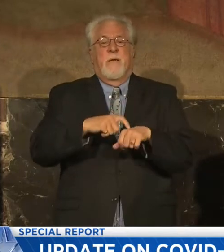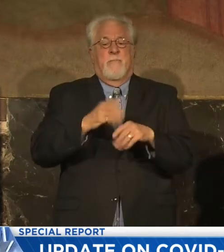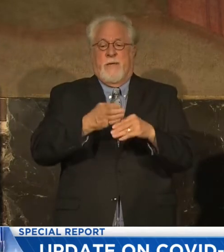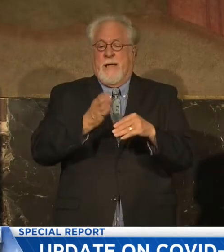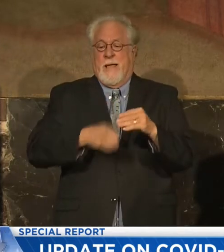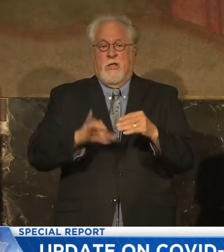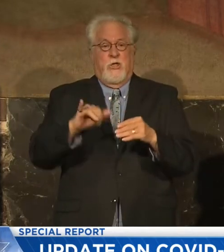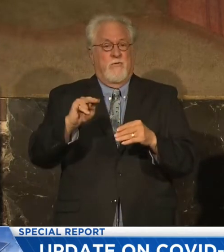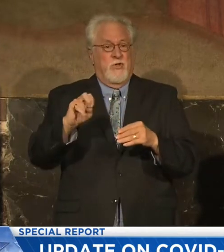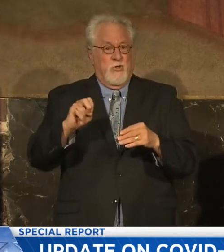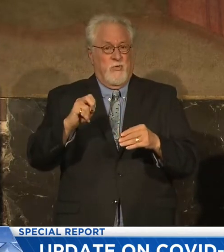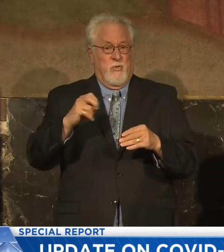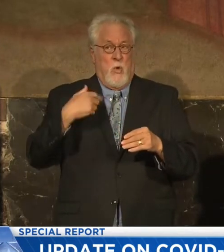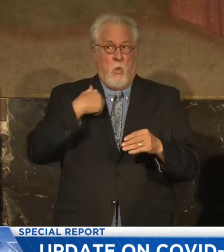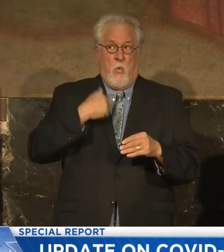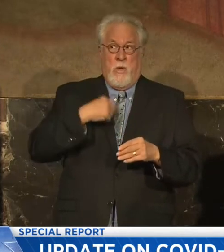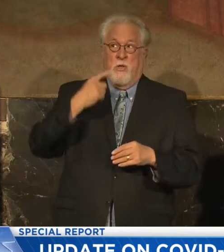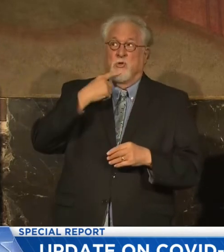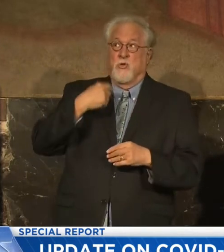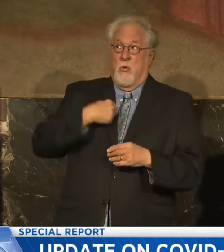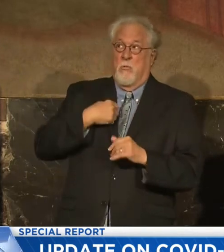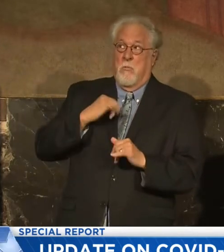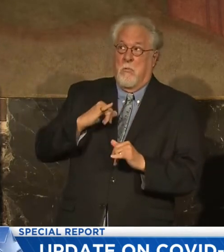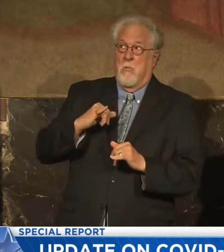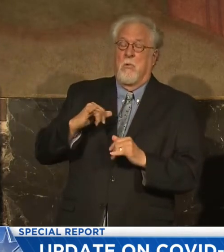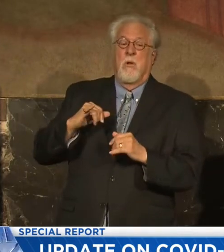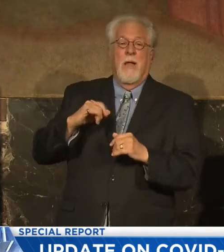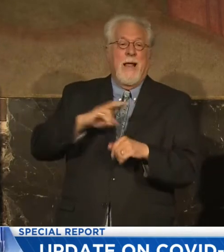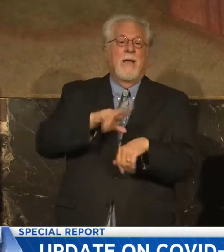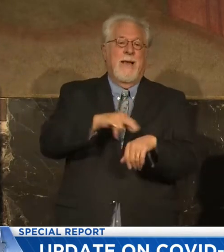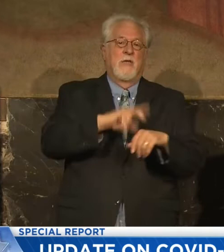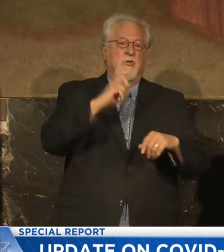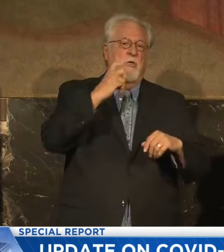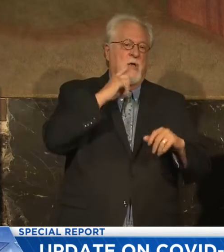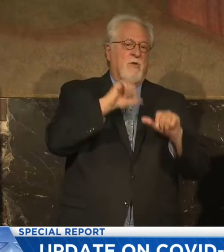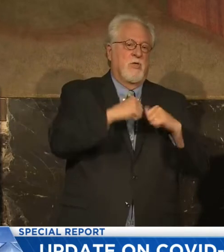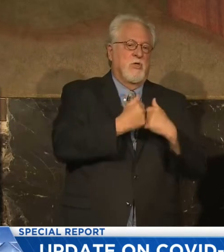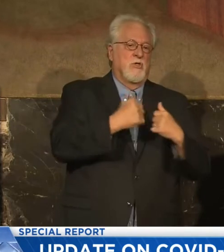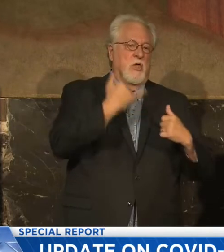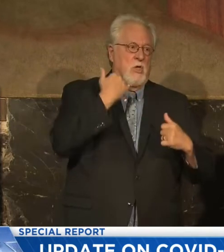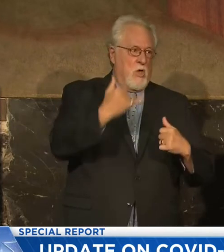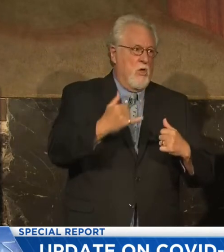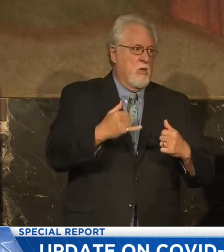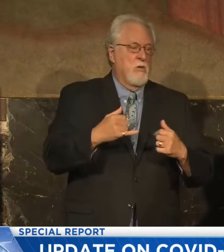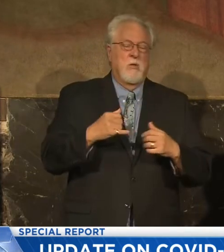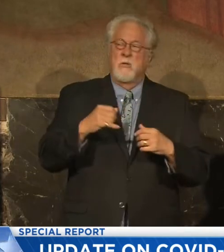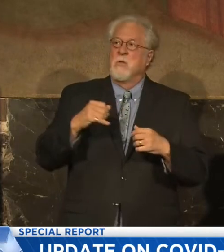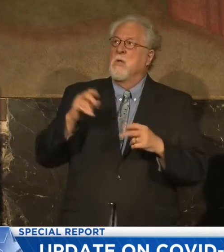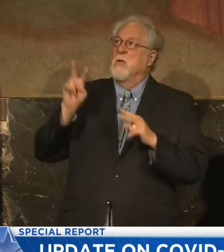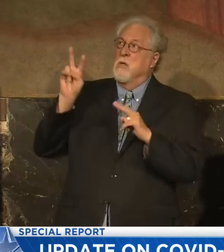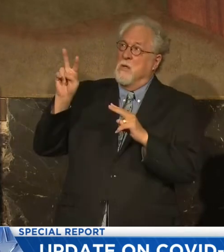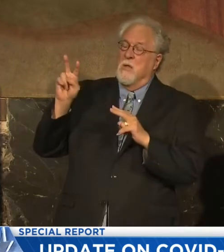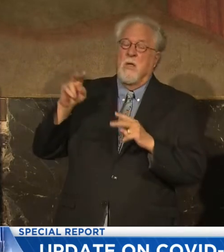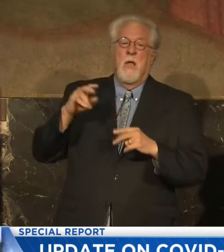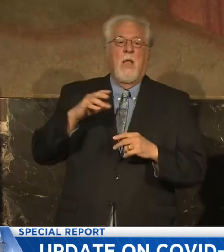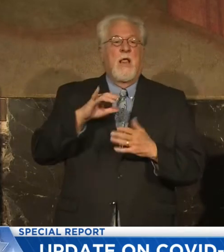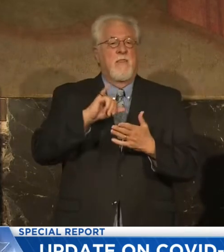WE DO KNOW THAT CONGRESS IS LIKELY TO PASS MORE LEGISLATION, I GUESS YOU CAN CALL IT PHASE